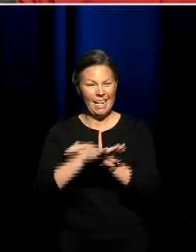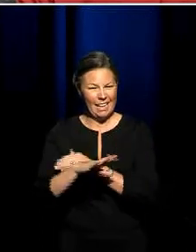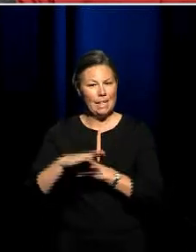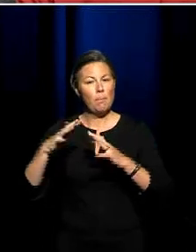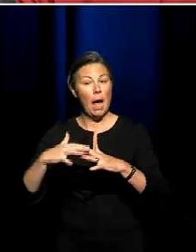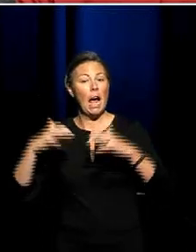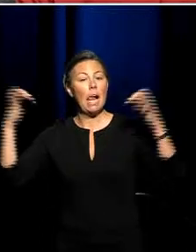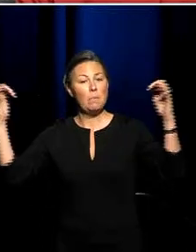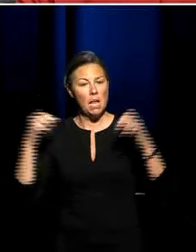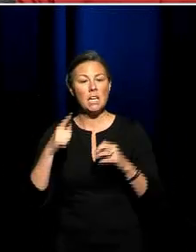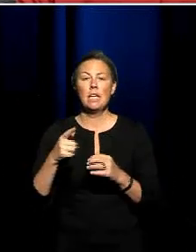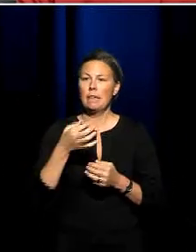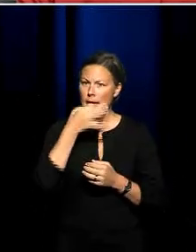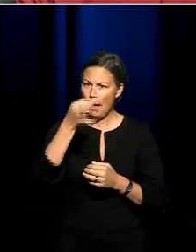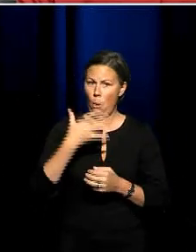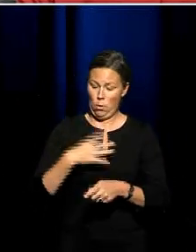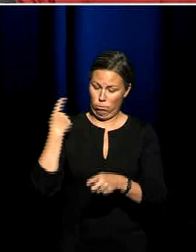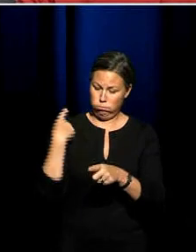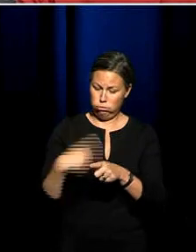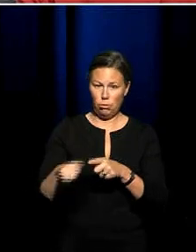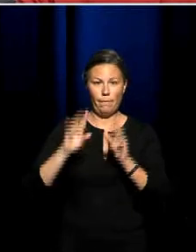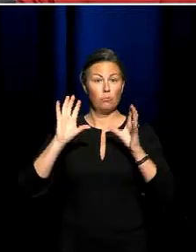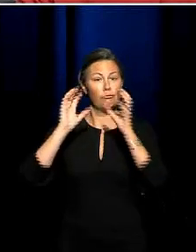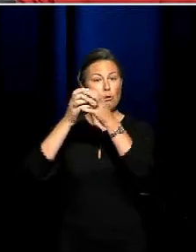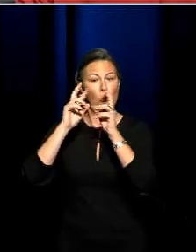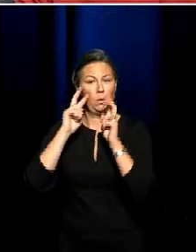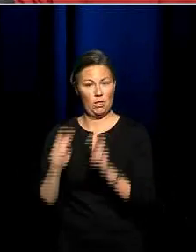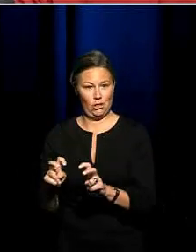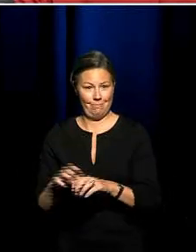a Royal Commission be approved. This Royal Commission is therefore the